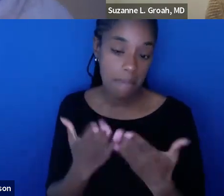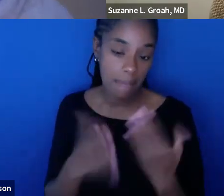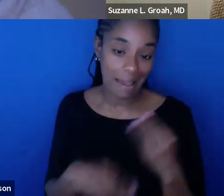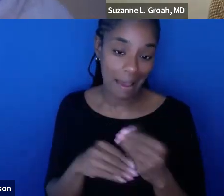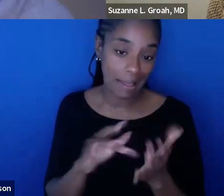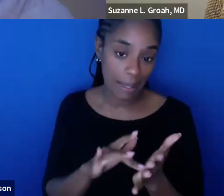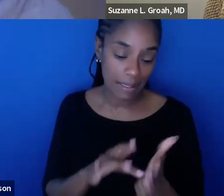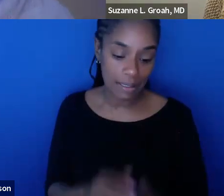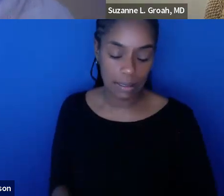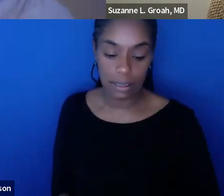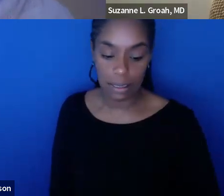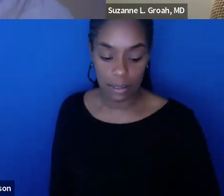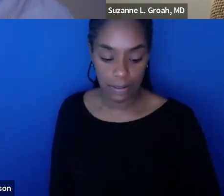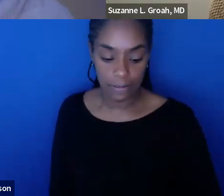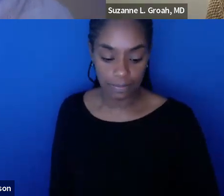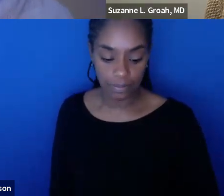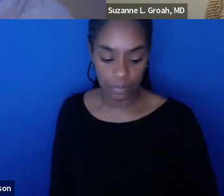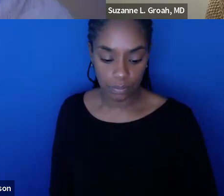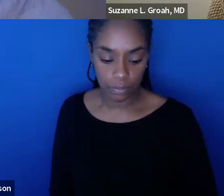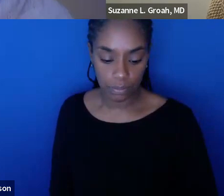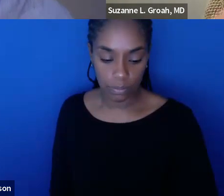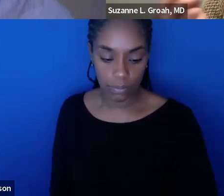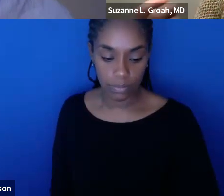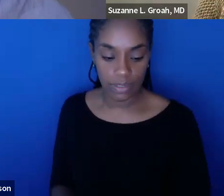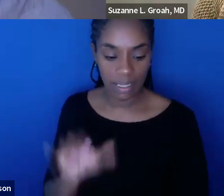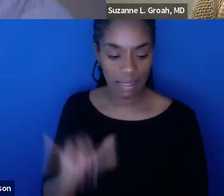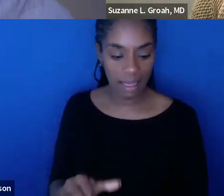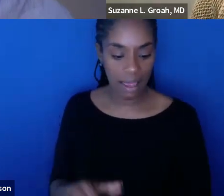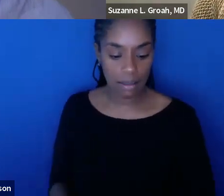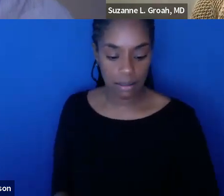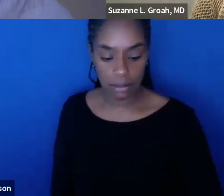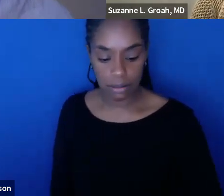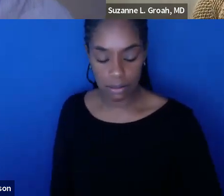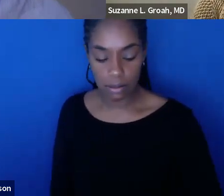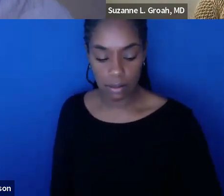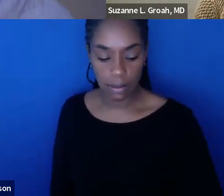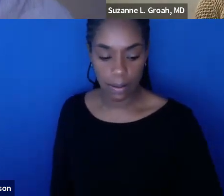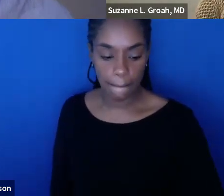But that would warrant, in my mind, probably taking another